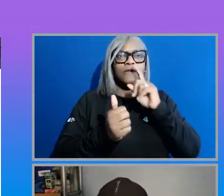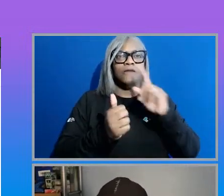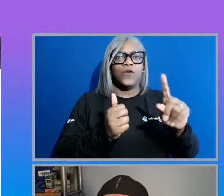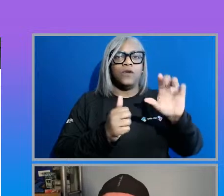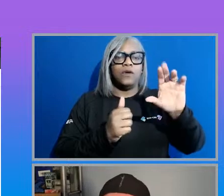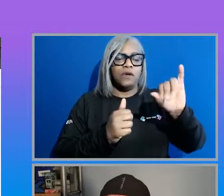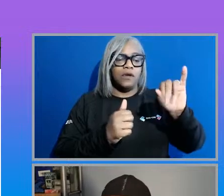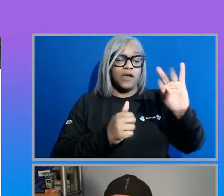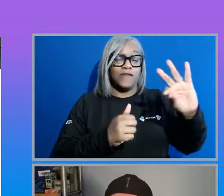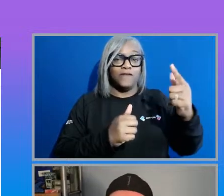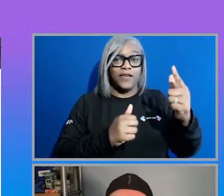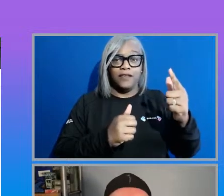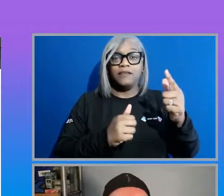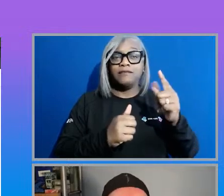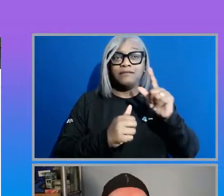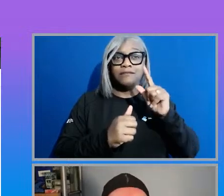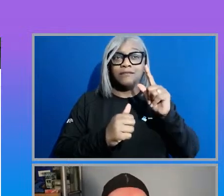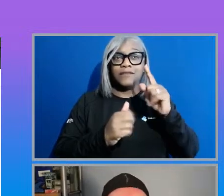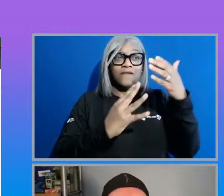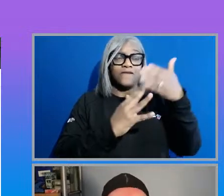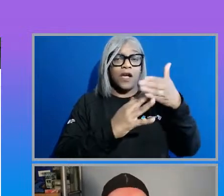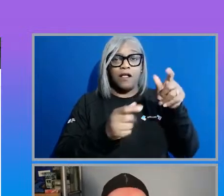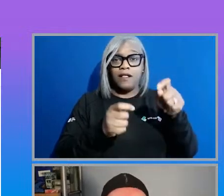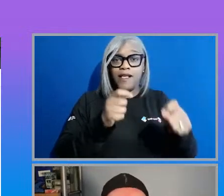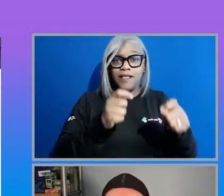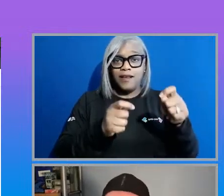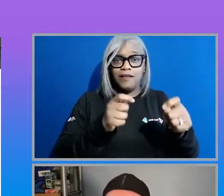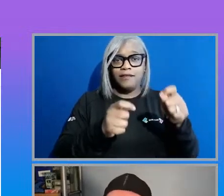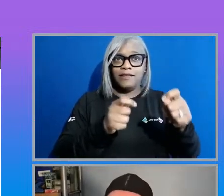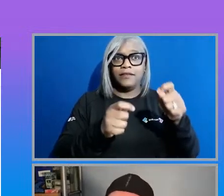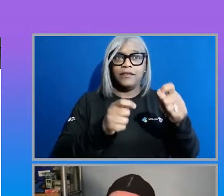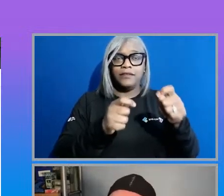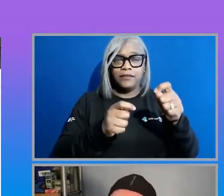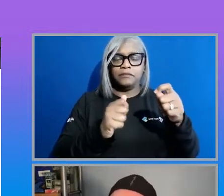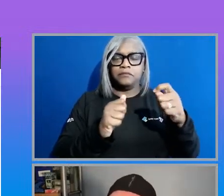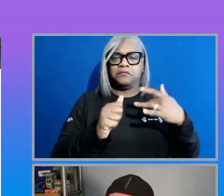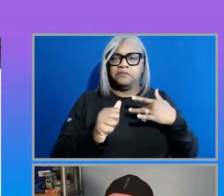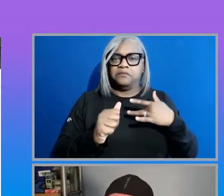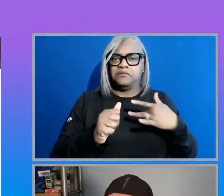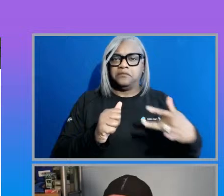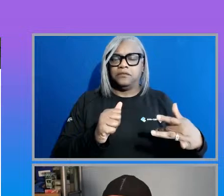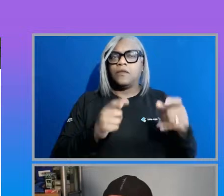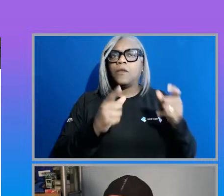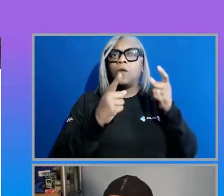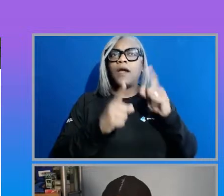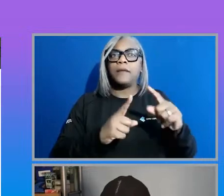files, right? So. Usually when